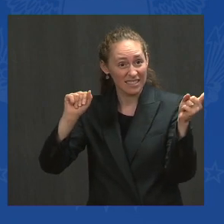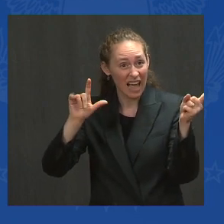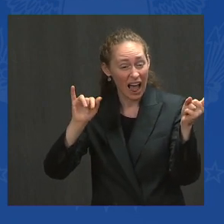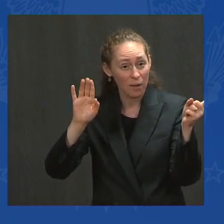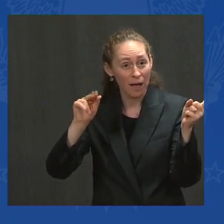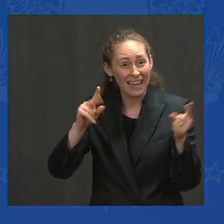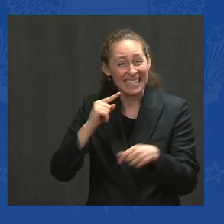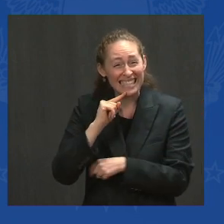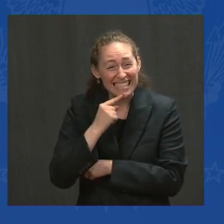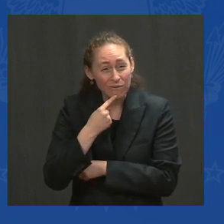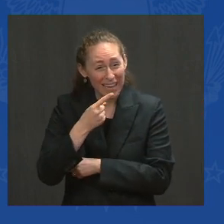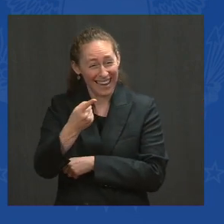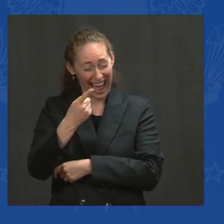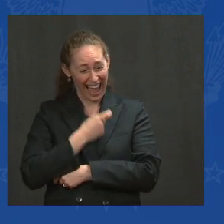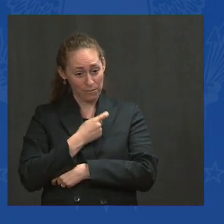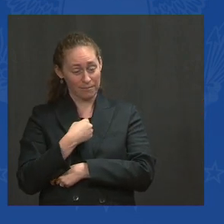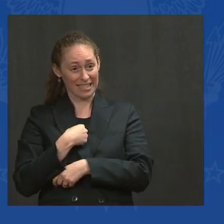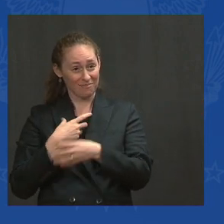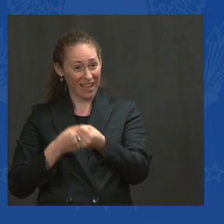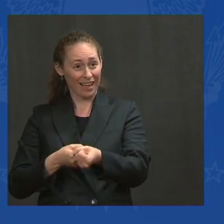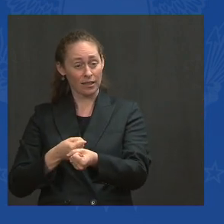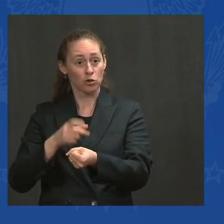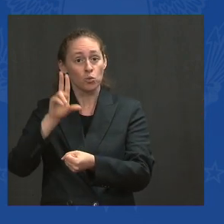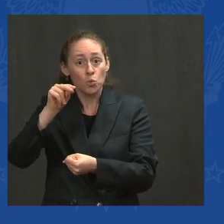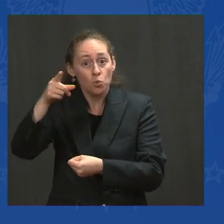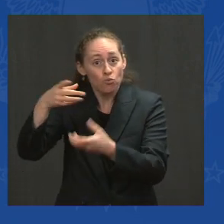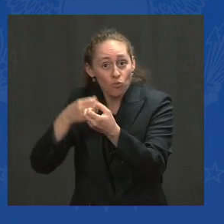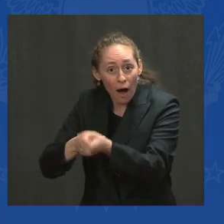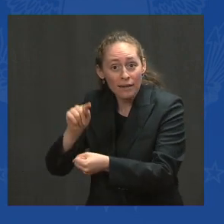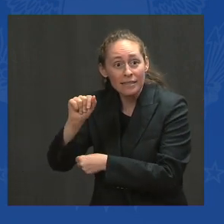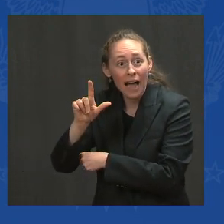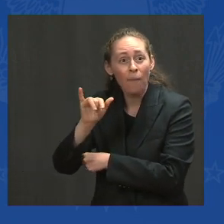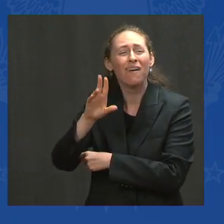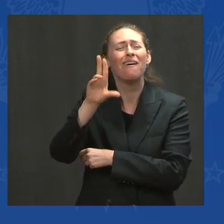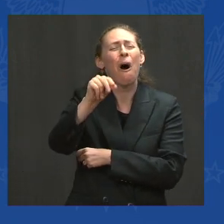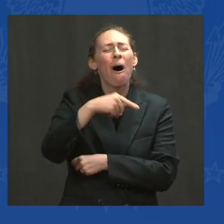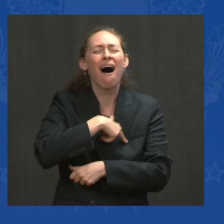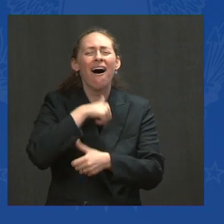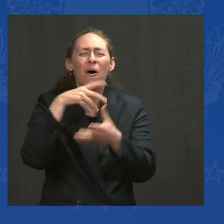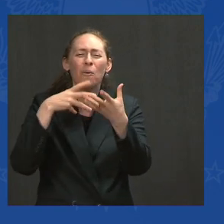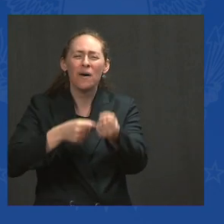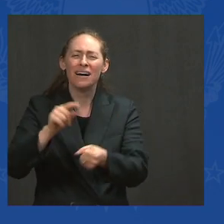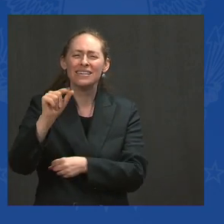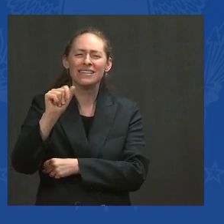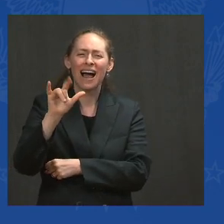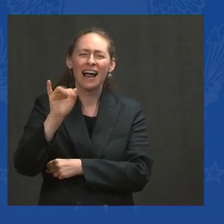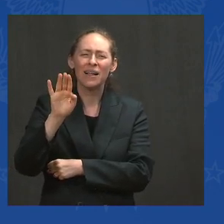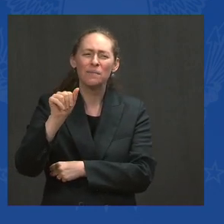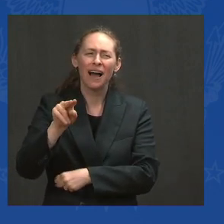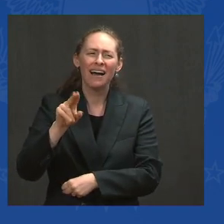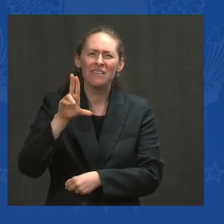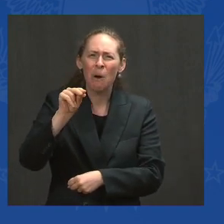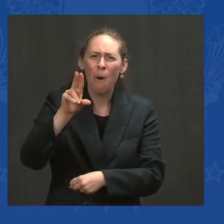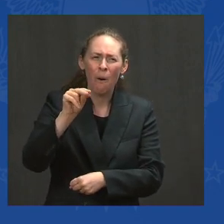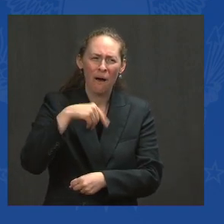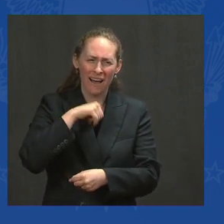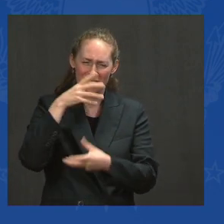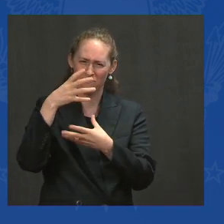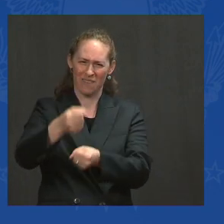question? The Press: It is absolutely a serious question. Do you trust the Taliban? The President: No, I do not. The Press: Do you trust handing over the country to the Taliban? The President: No, I do not trust the Taliban.